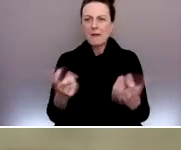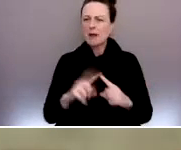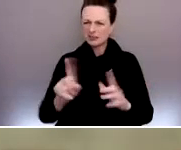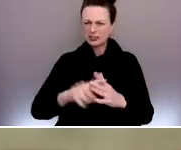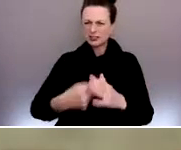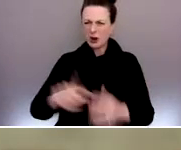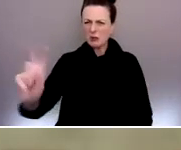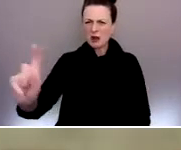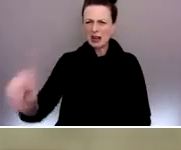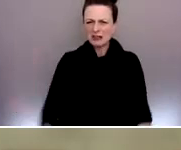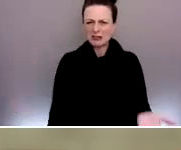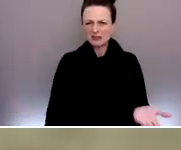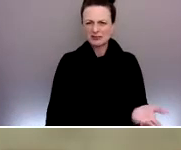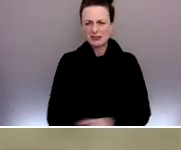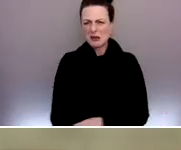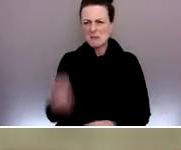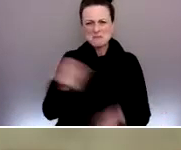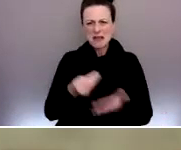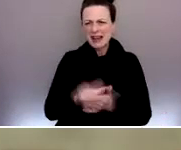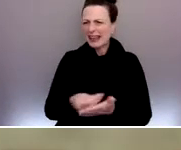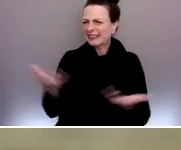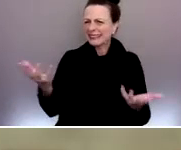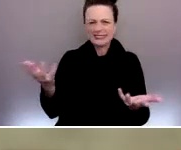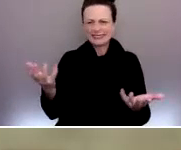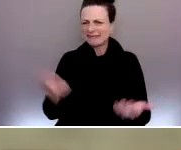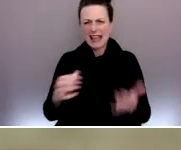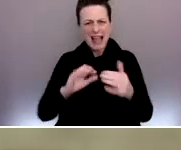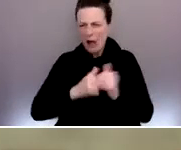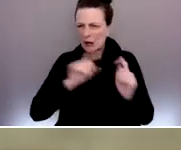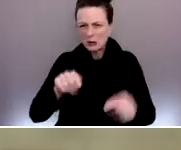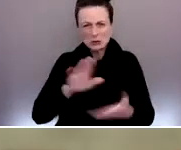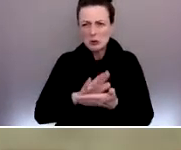Where would I get the funding? How would I go to school, and still support my family?